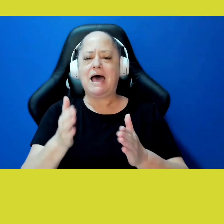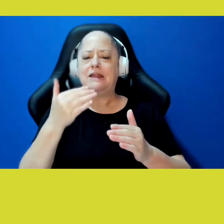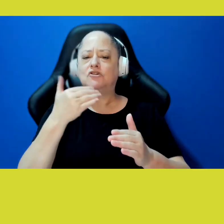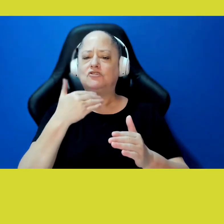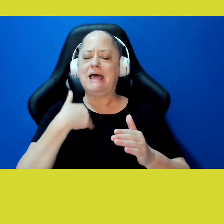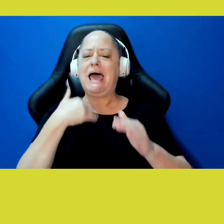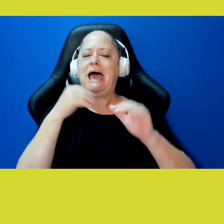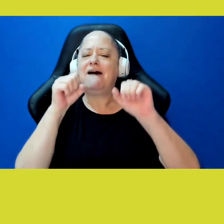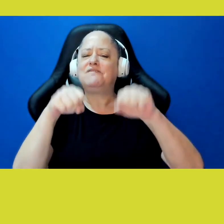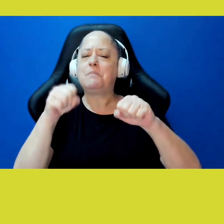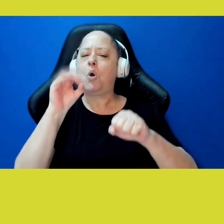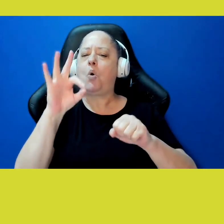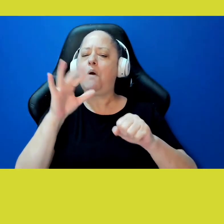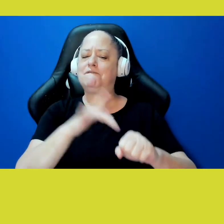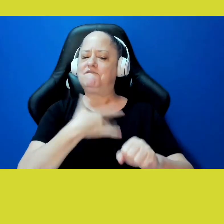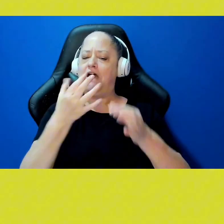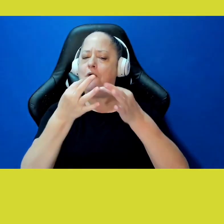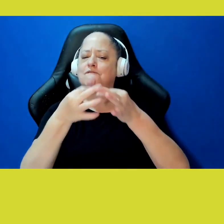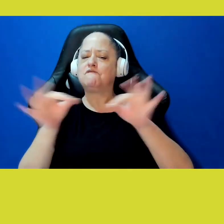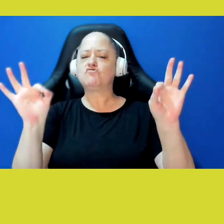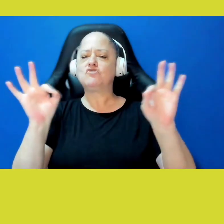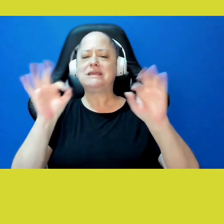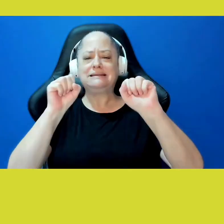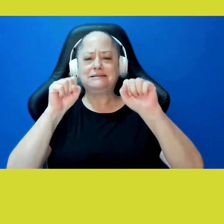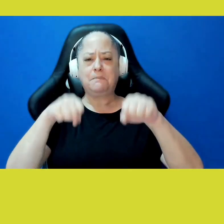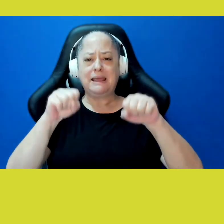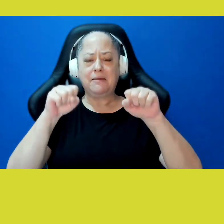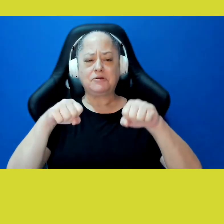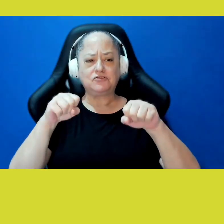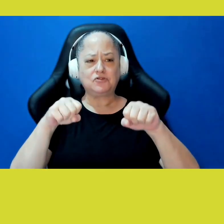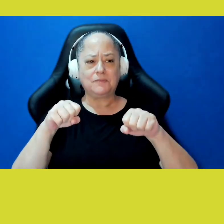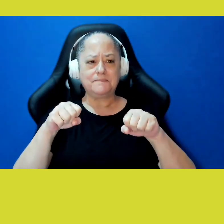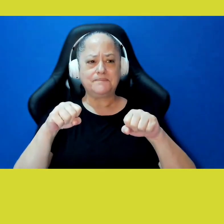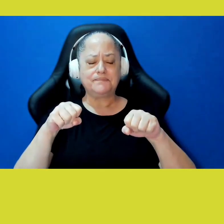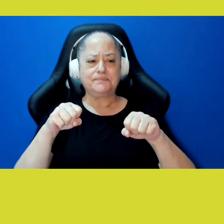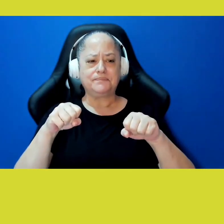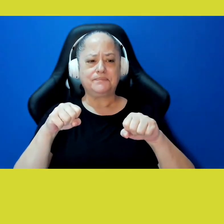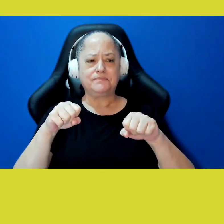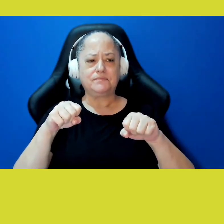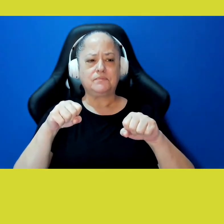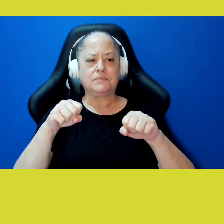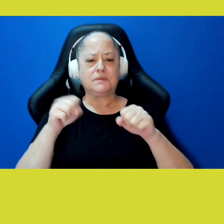freer to be able to shift the way that they were